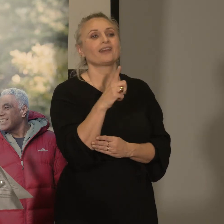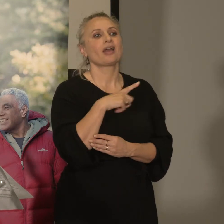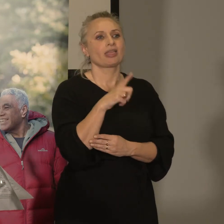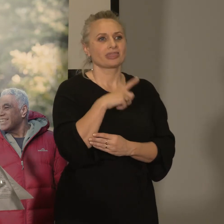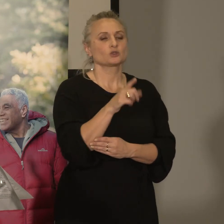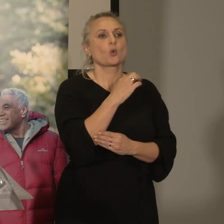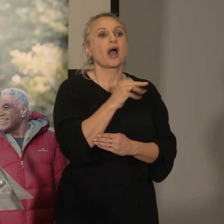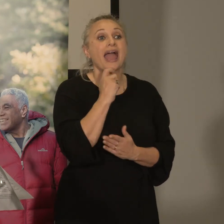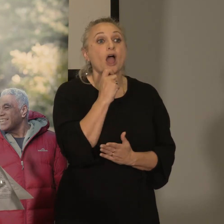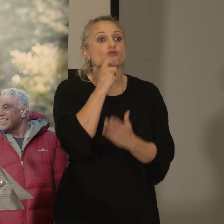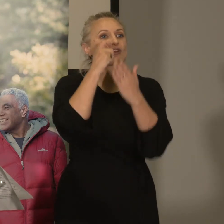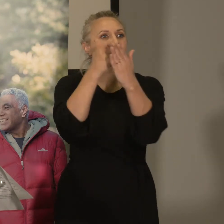40, which is why the